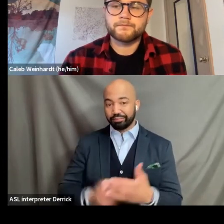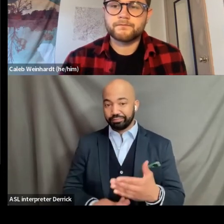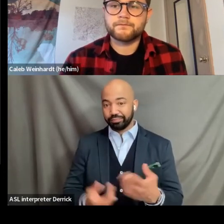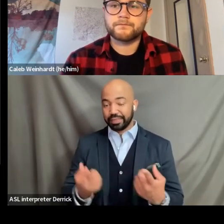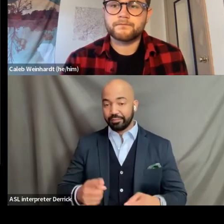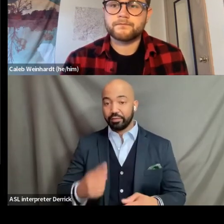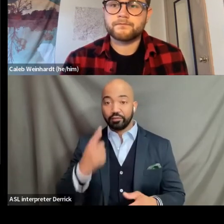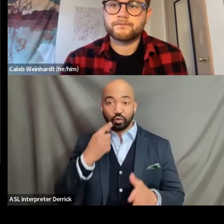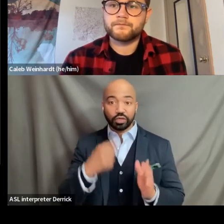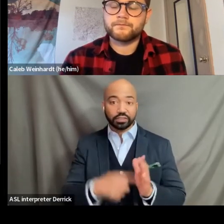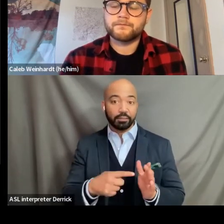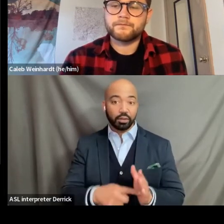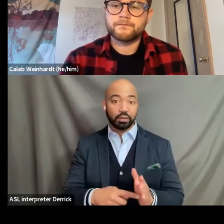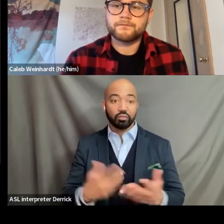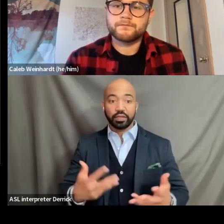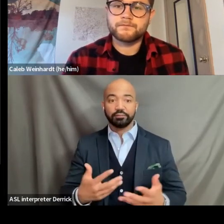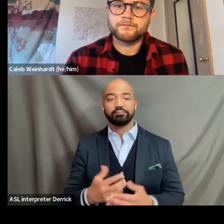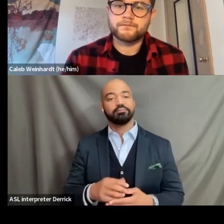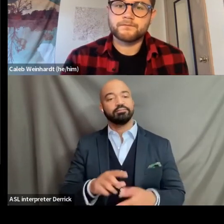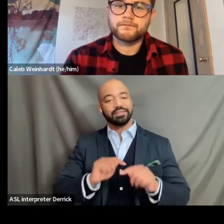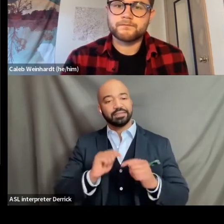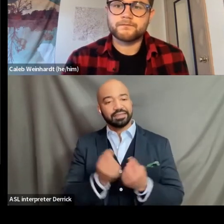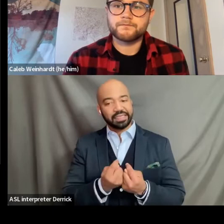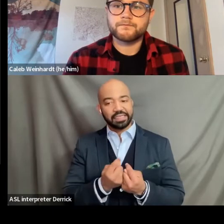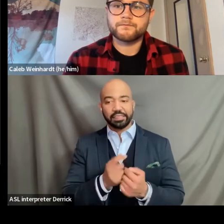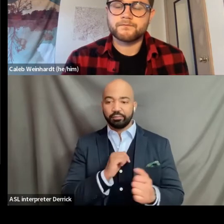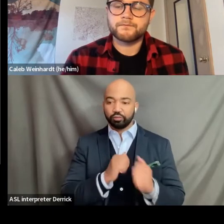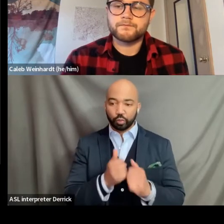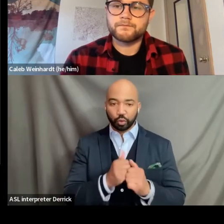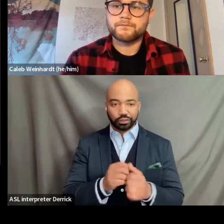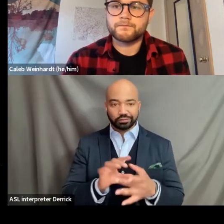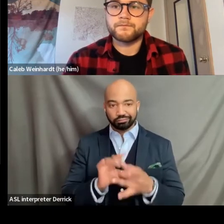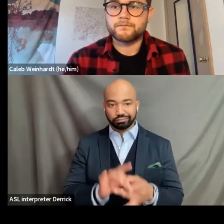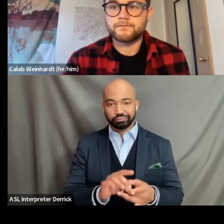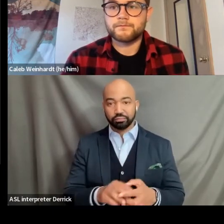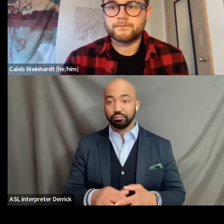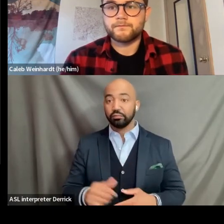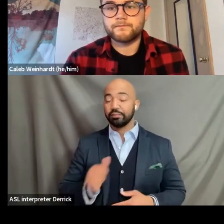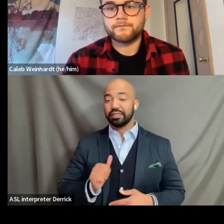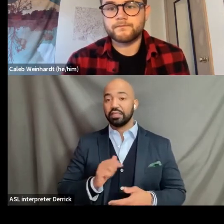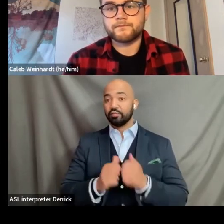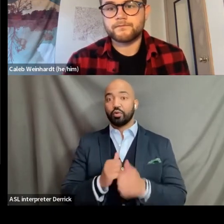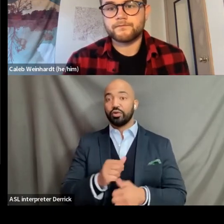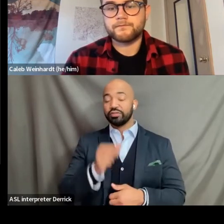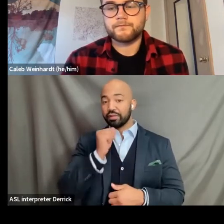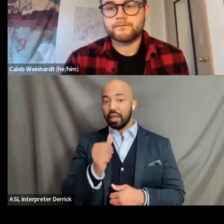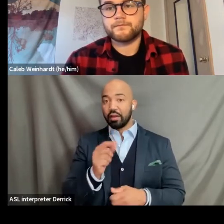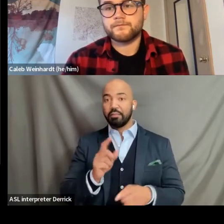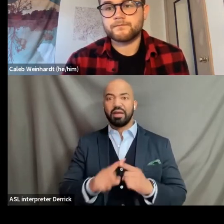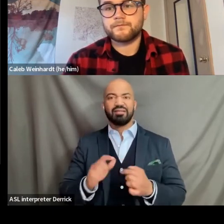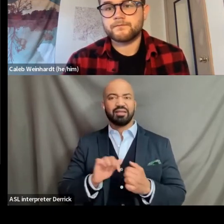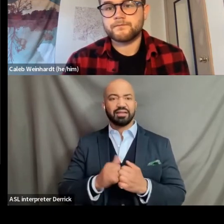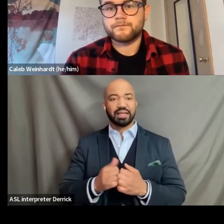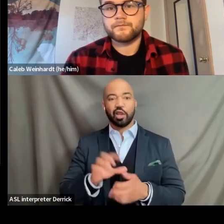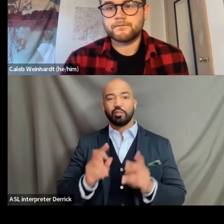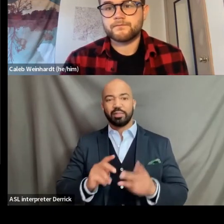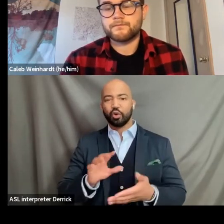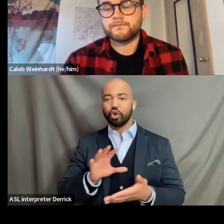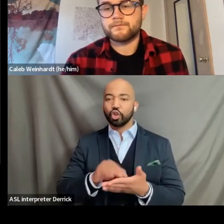how to be on a team on sports. I'm not a sports player but like you know, that's where people learn how to play with each other,